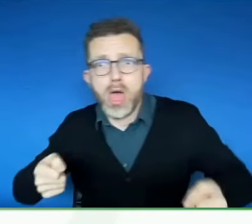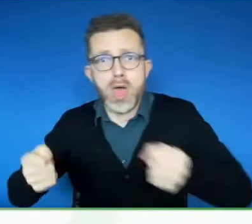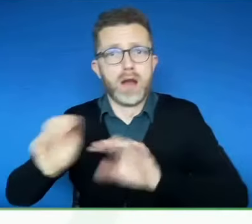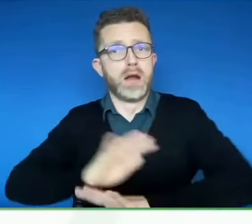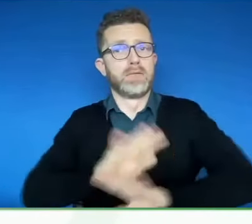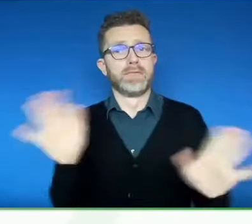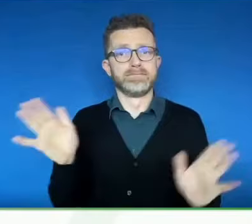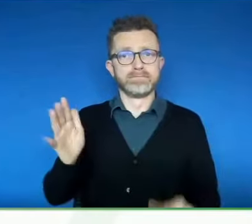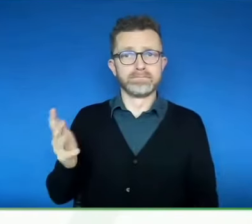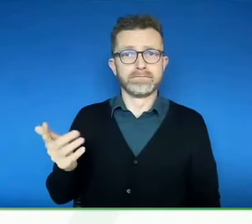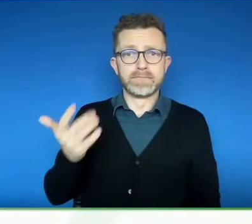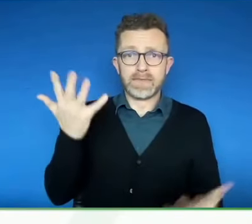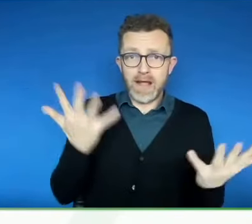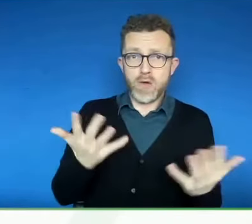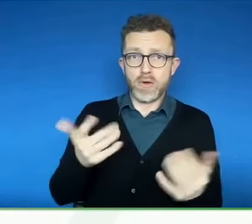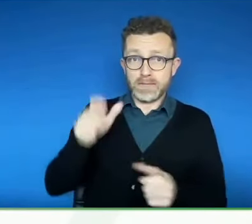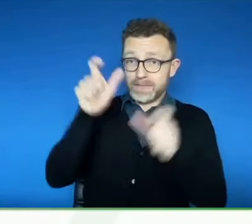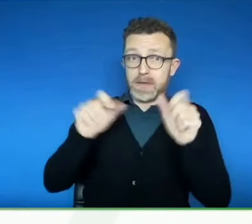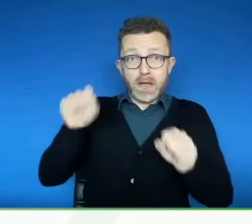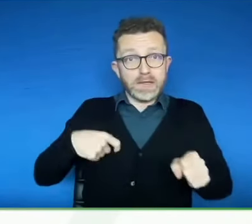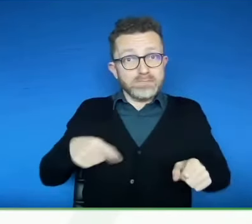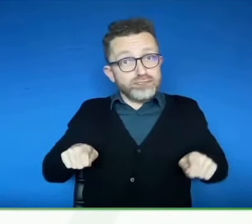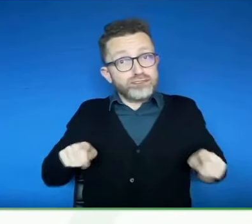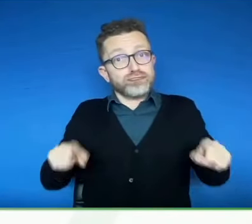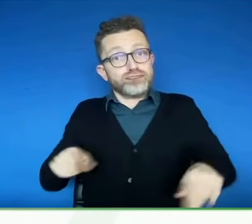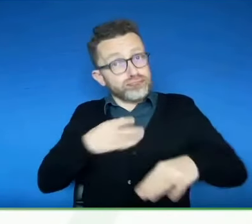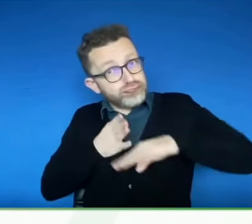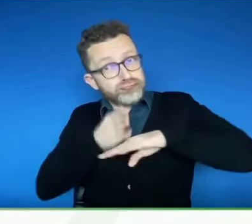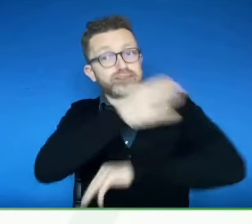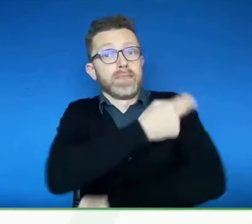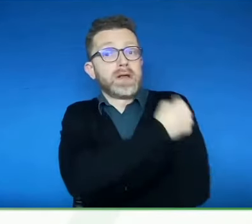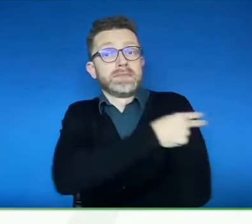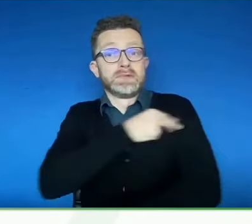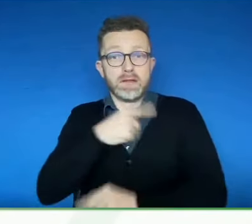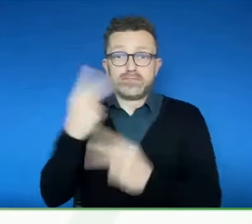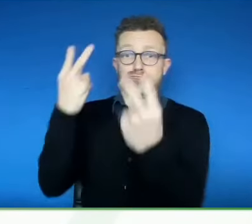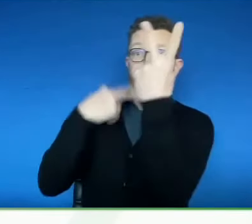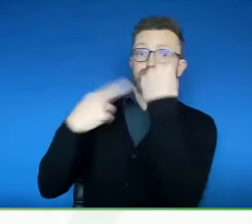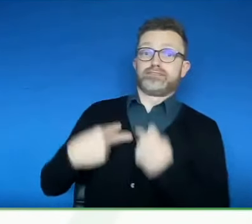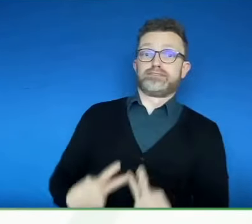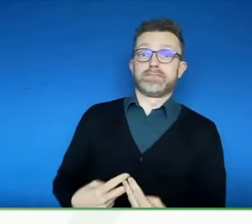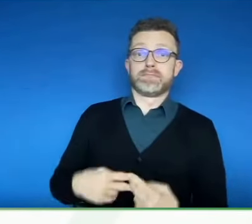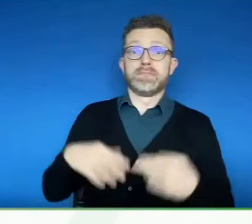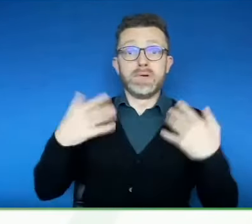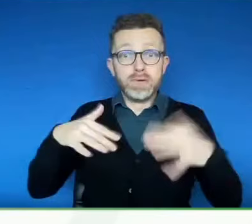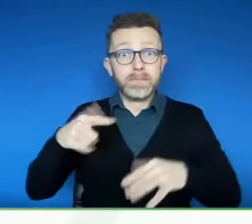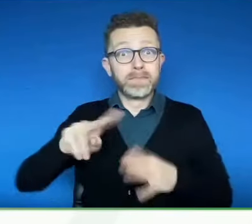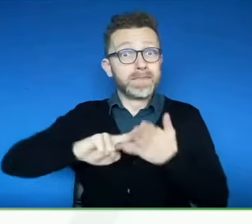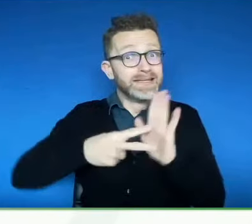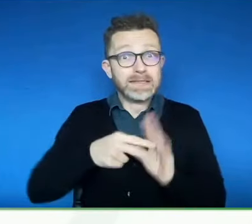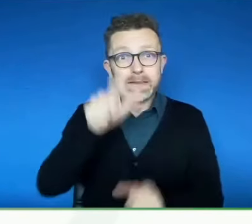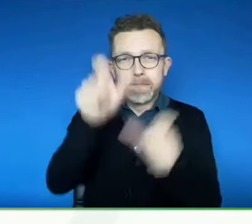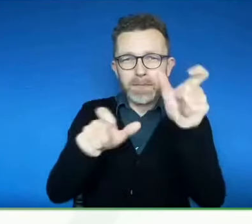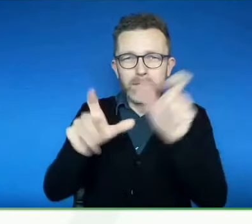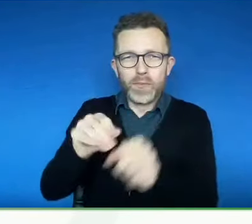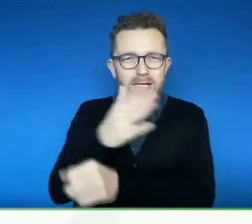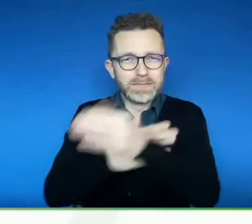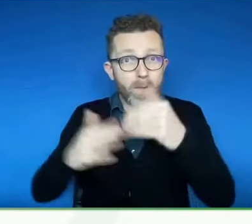disability has also led to the construction of wheelchair ramps and tools and our prices are now being heard. And those in authority take action.